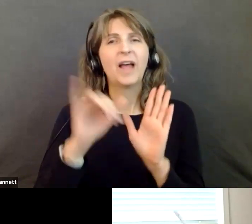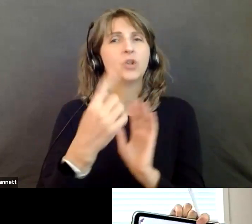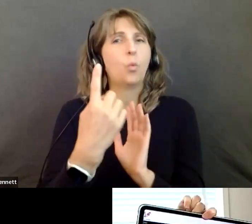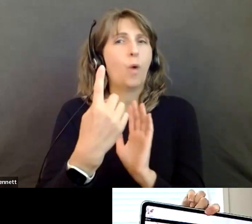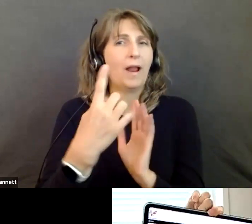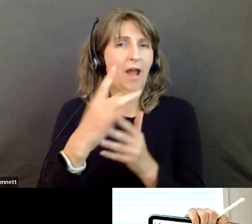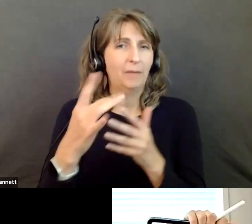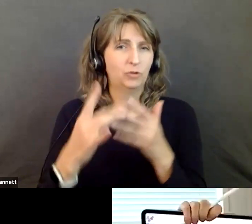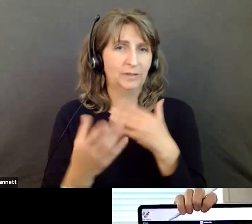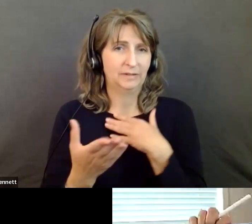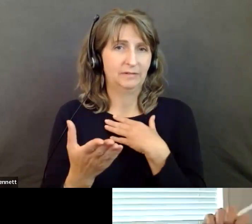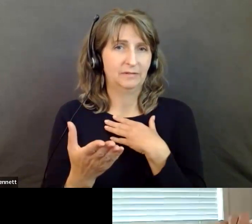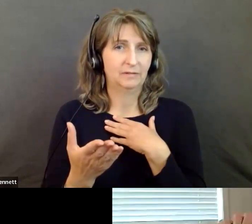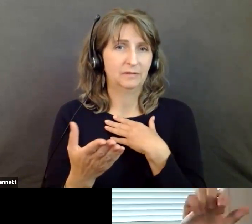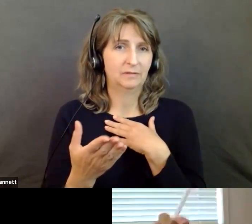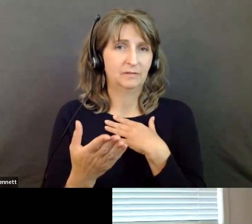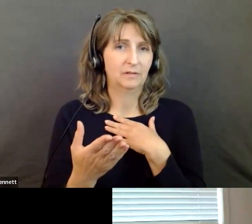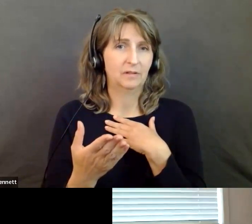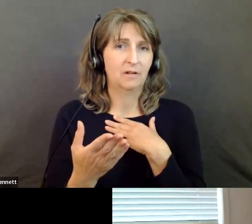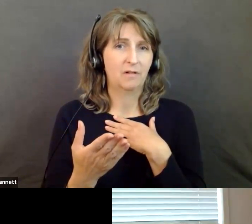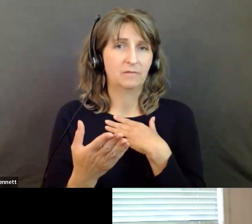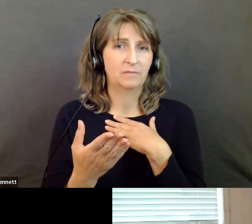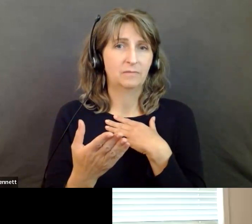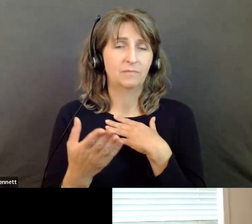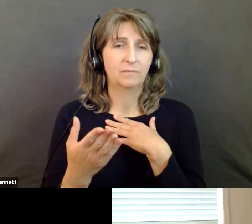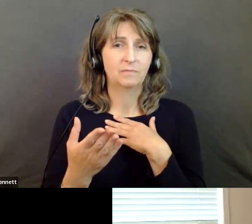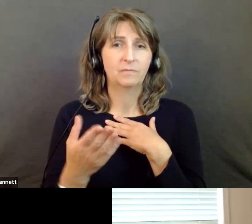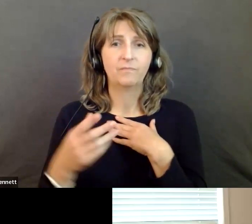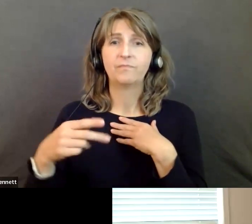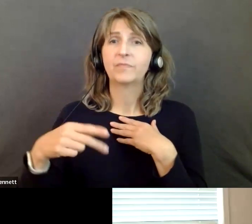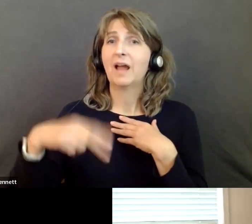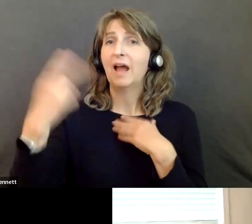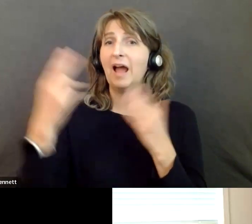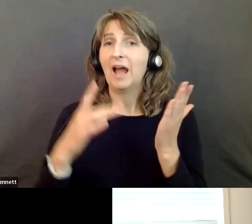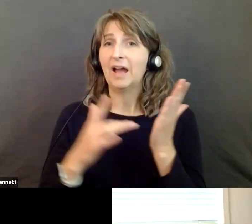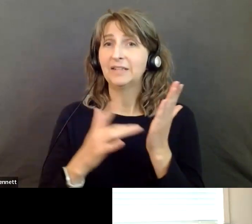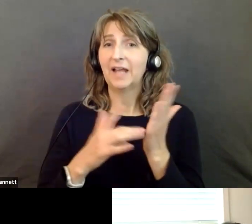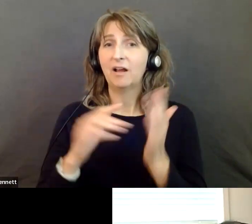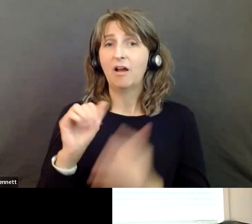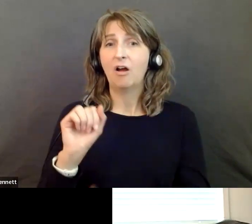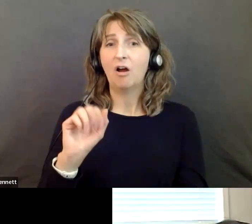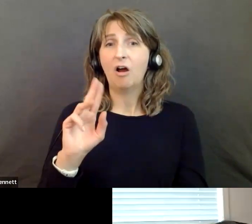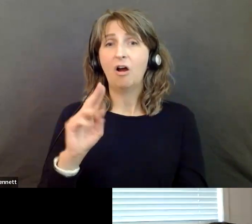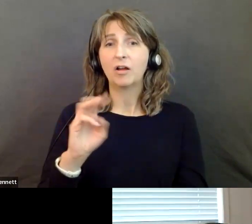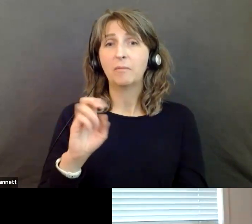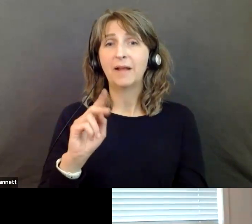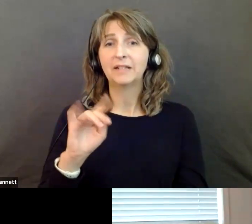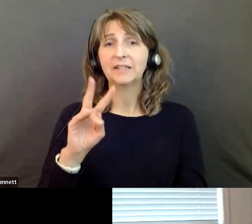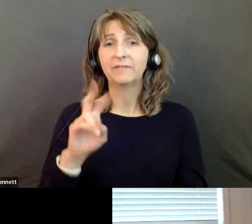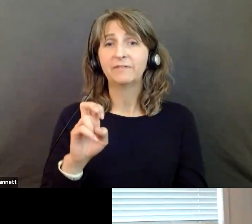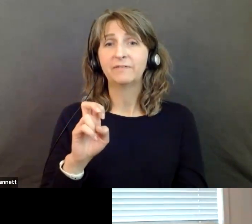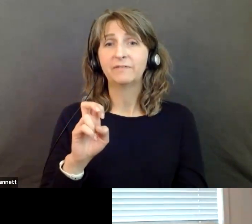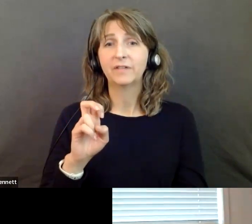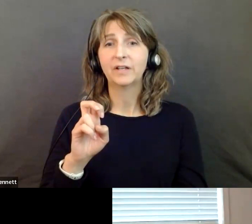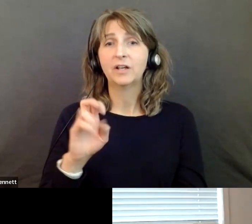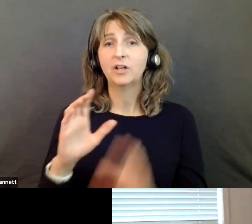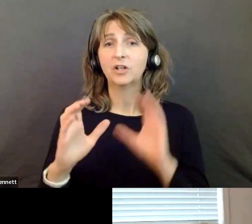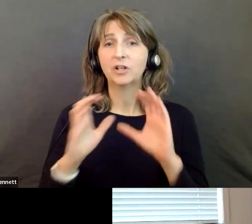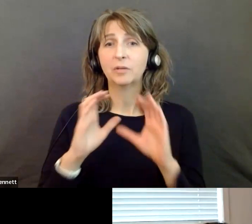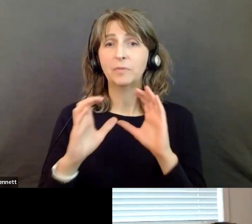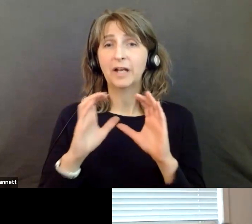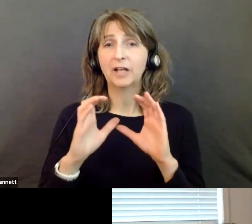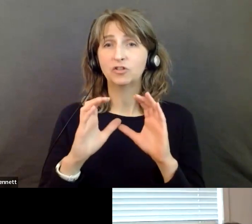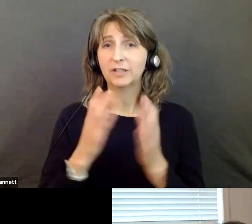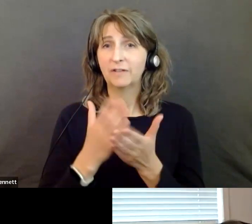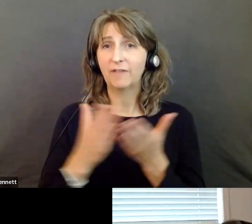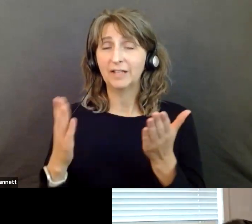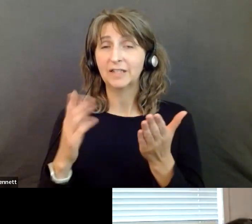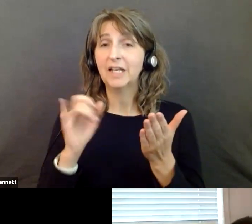High tech augmented augmented communication device. It's like once you decide, oh, this is the late, this is the one I'm gonna use.